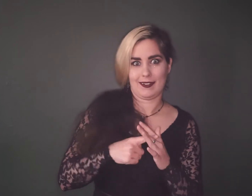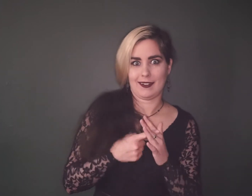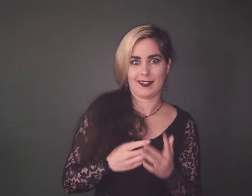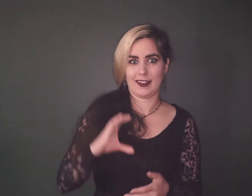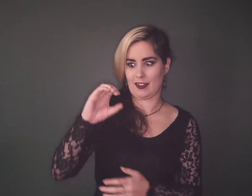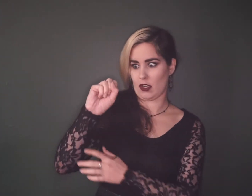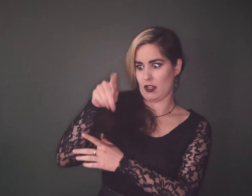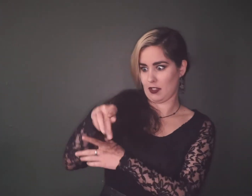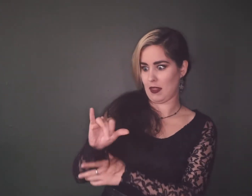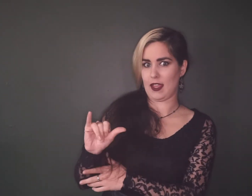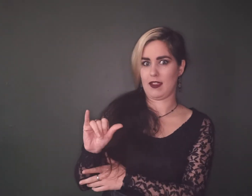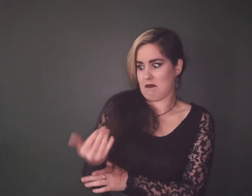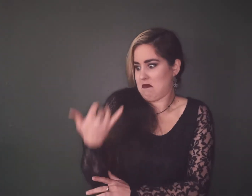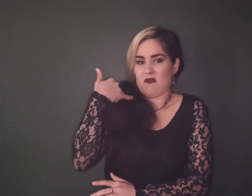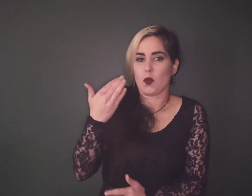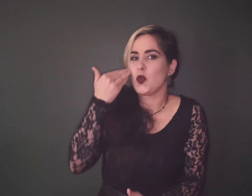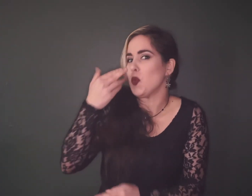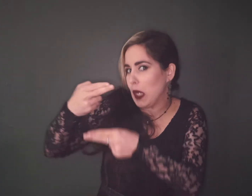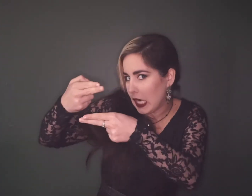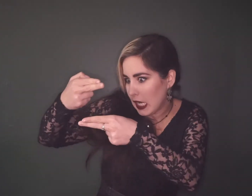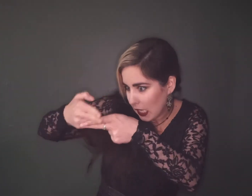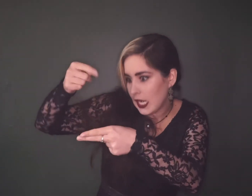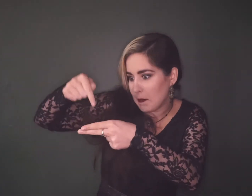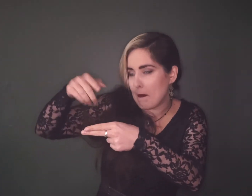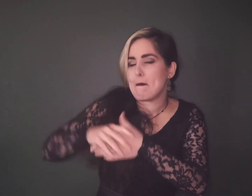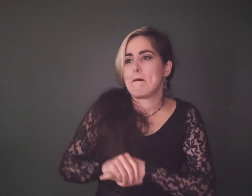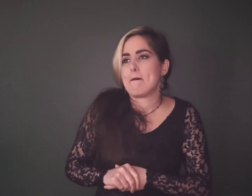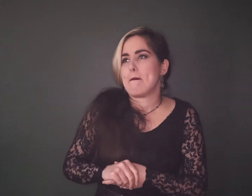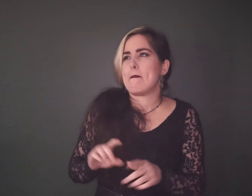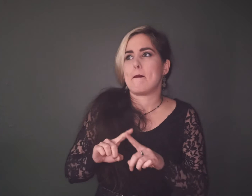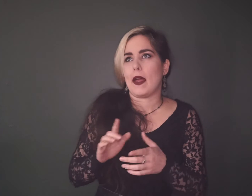Really I started cosplaying before I actually knew what the term cosplay was.